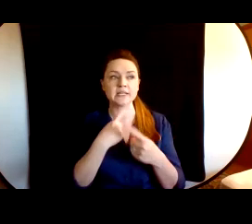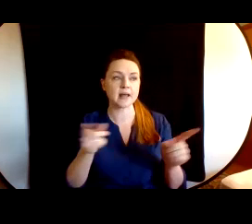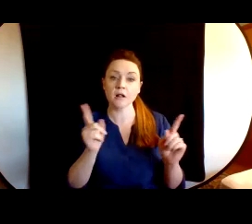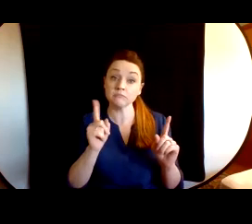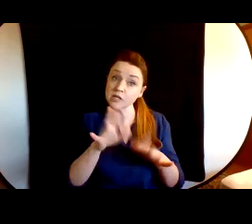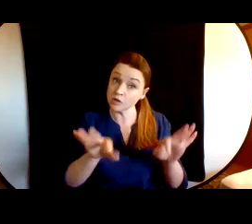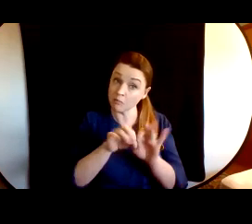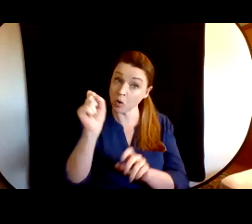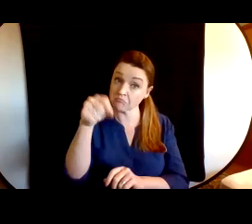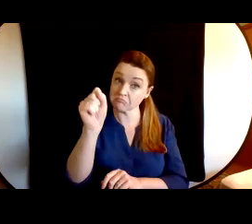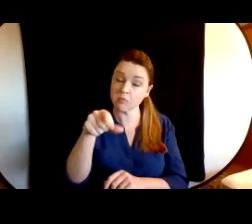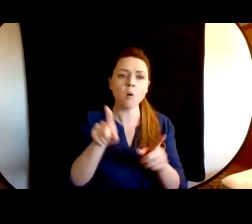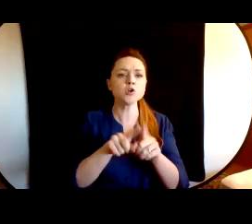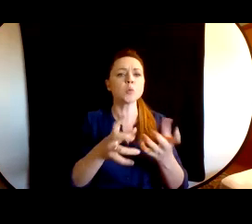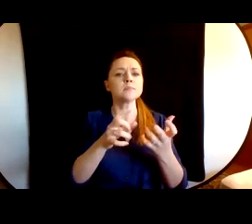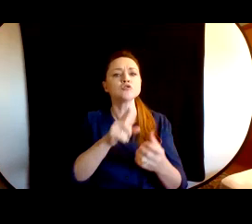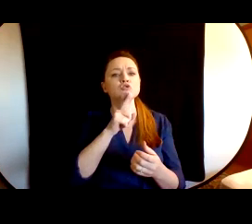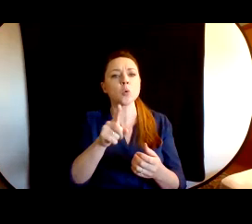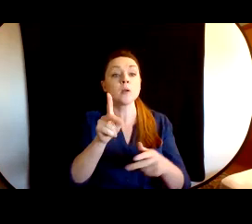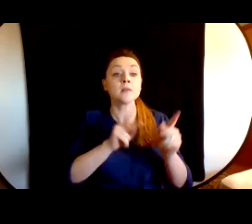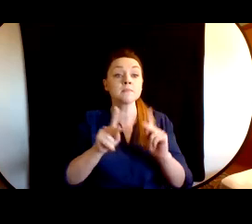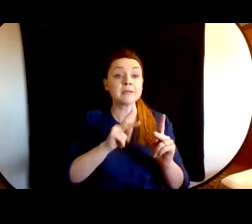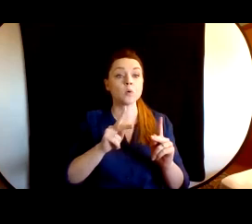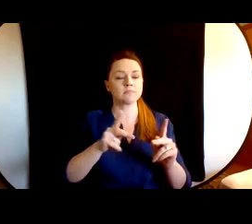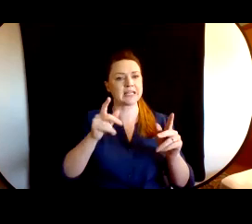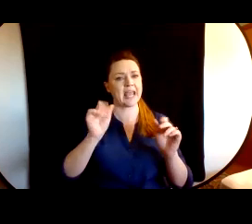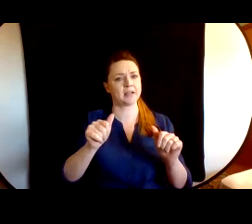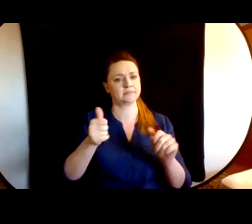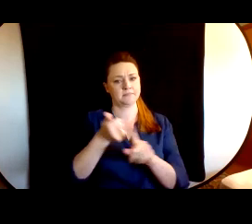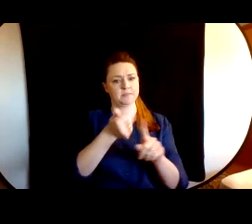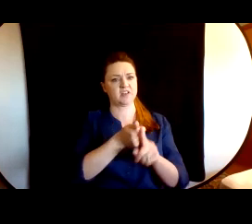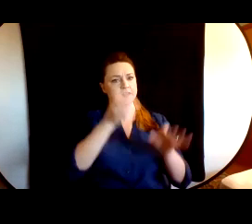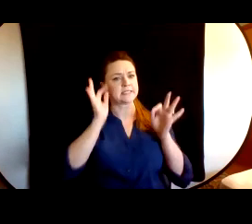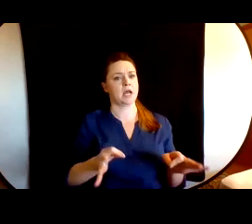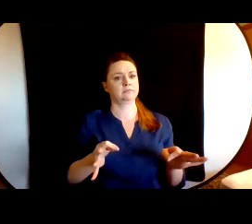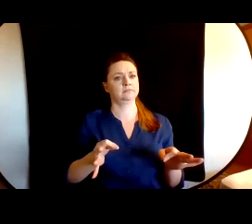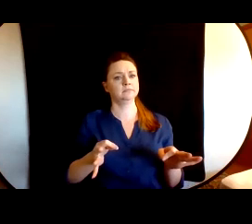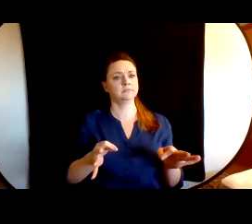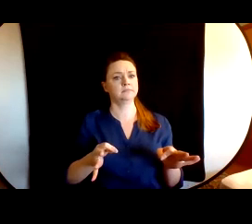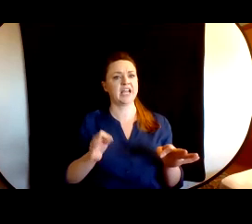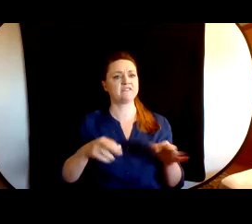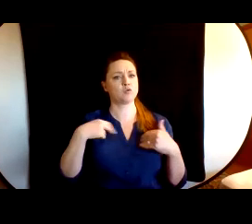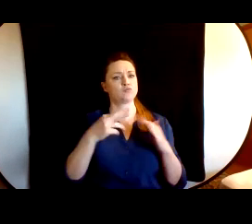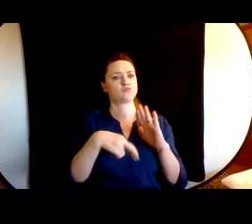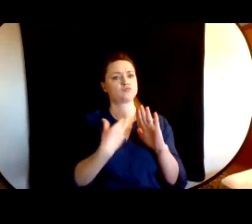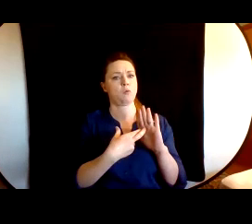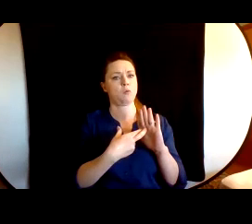but we also wanna make sure that folks are decision makers as well. And then have a role in how we design